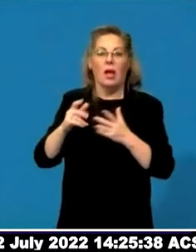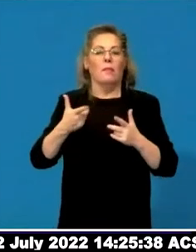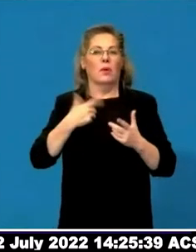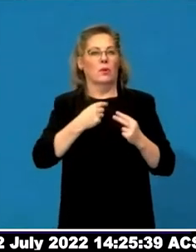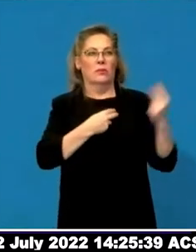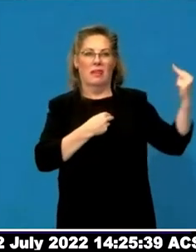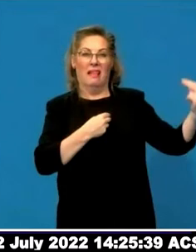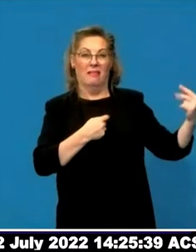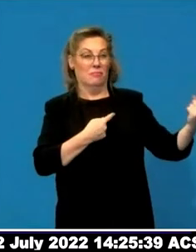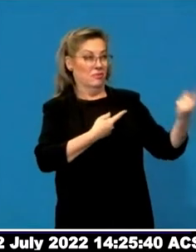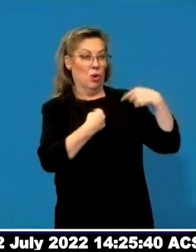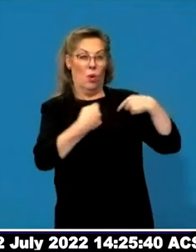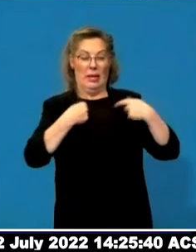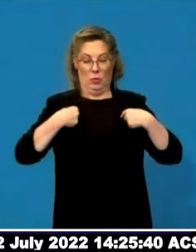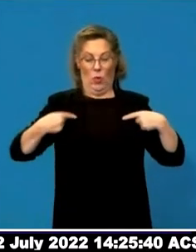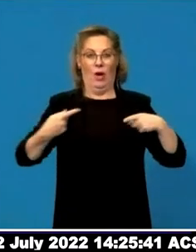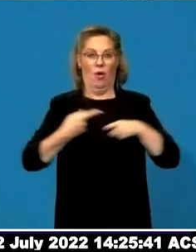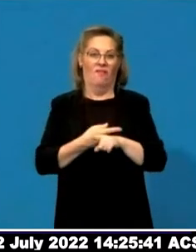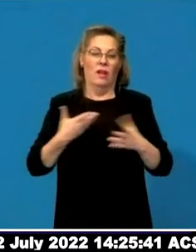But I think that it's a waste of resource.